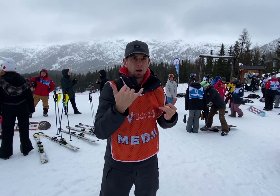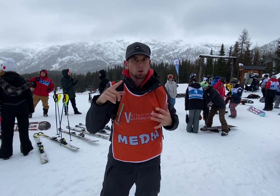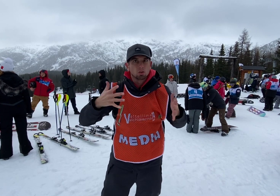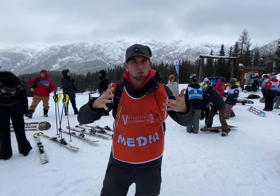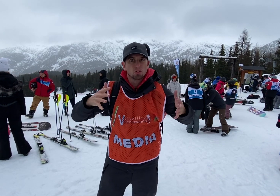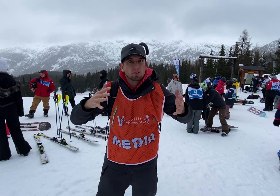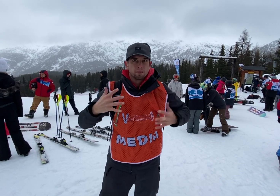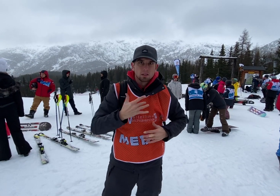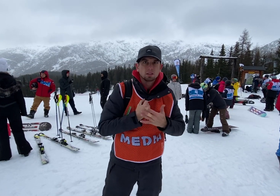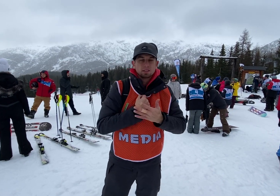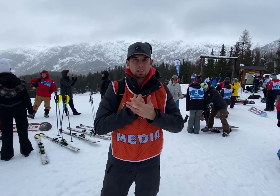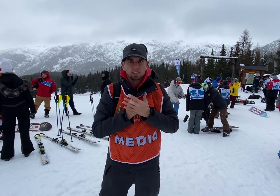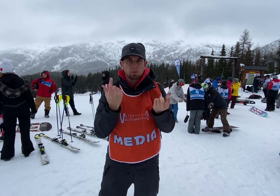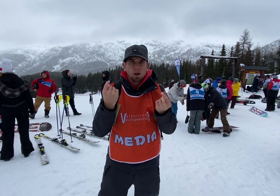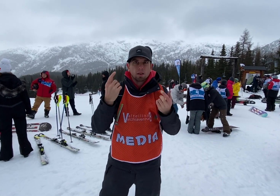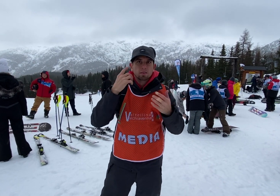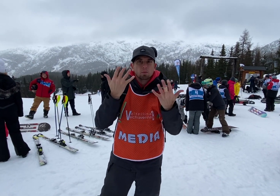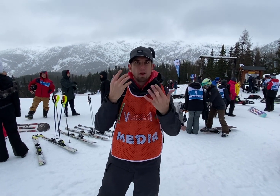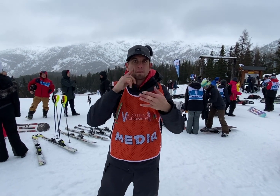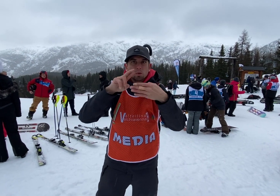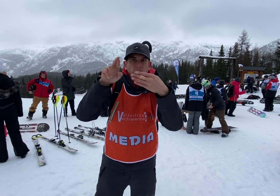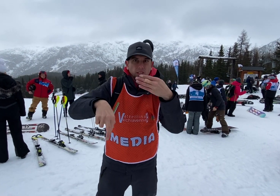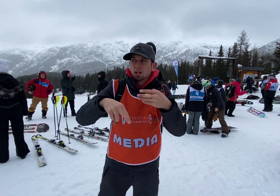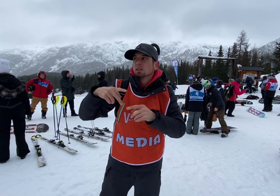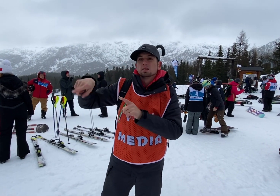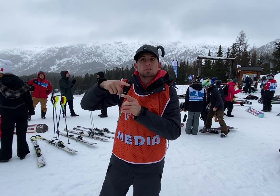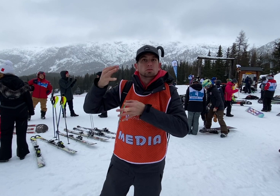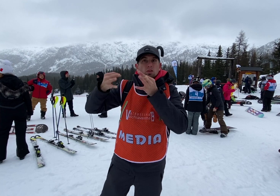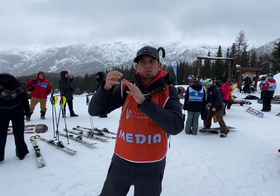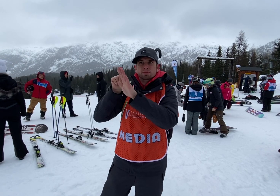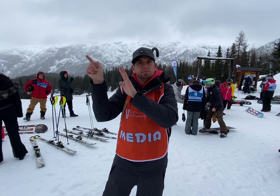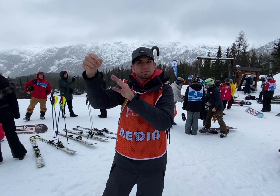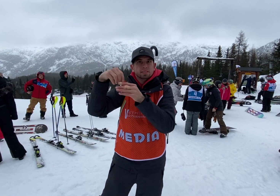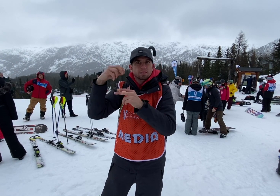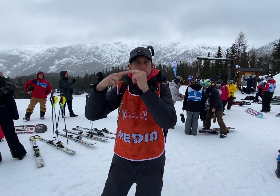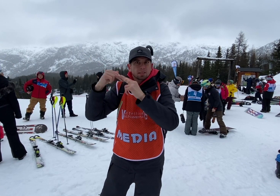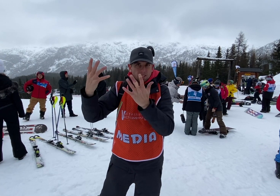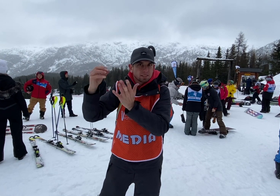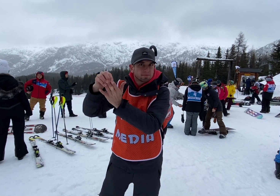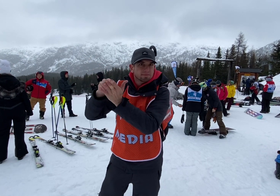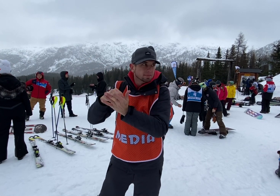Now they’re really nervous, hearts pounding, waiting for the results. These judges have gone into a building to tally up